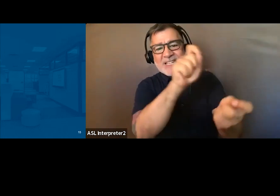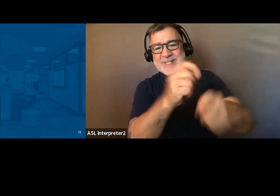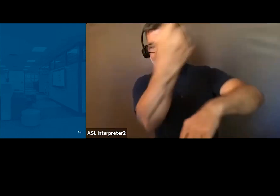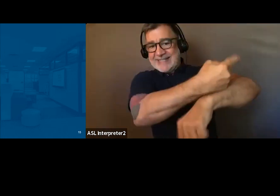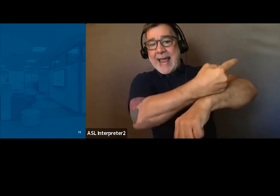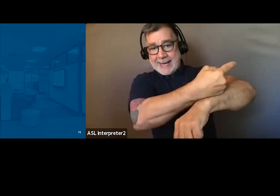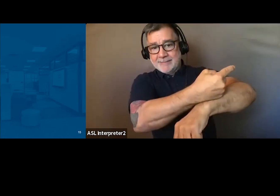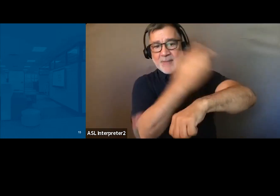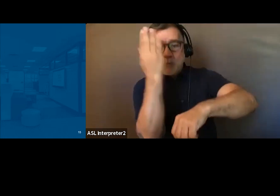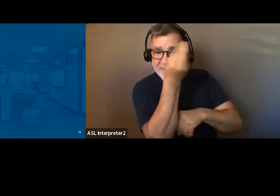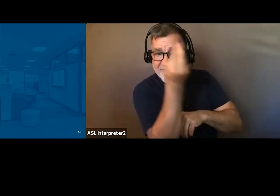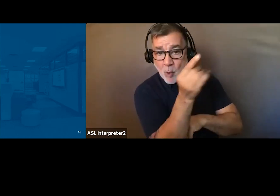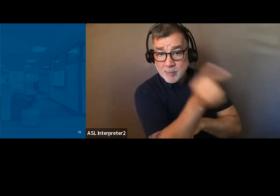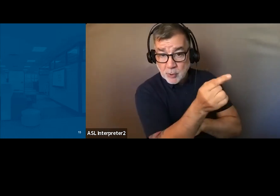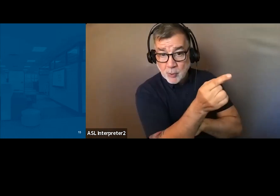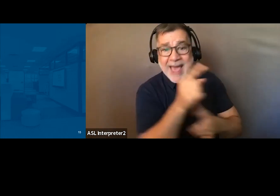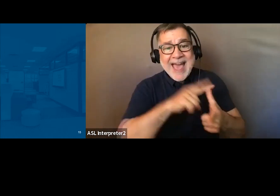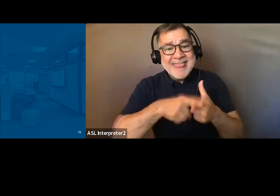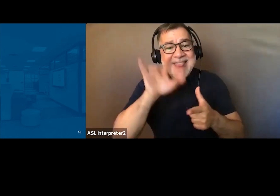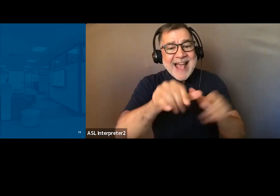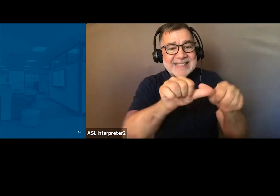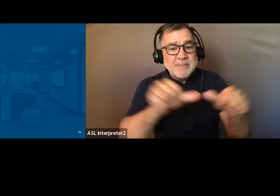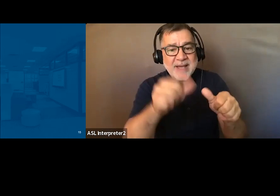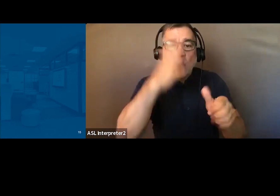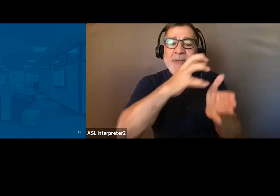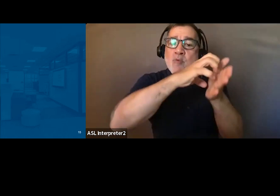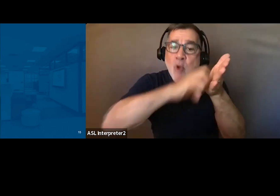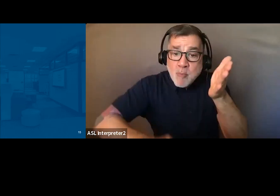and the space comes off your bill at the time that you have actually moved out,